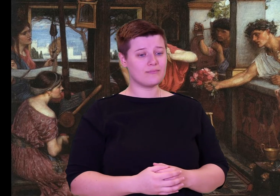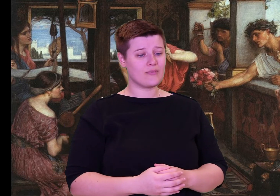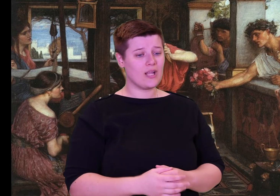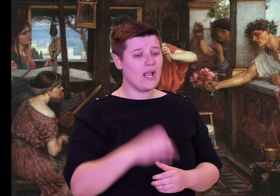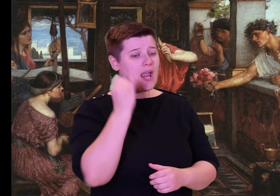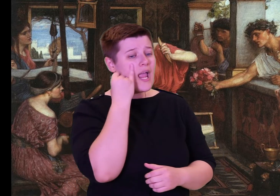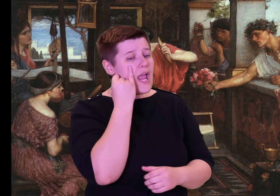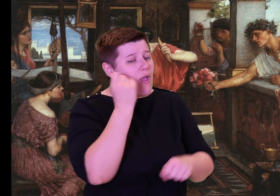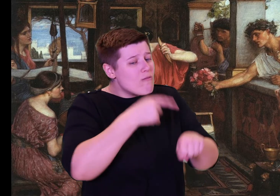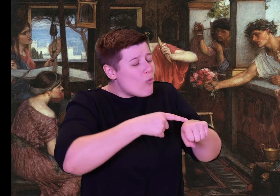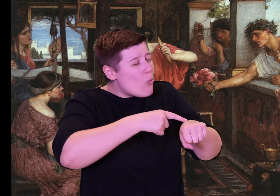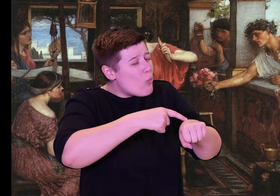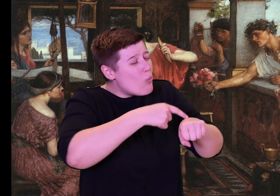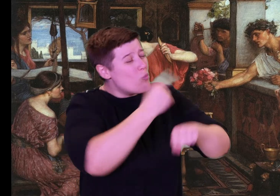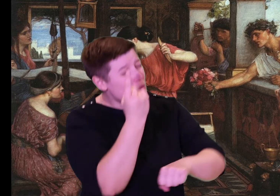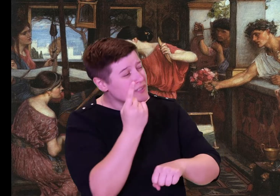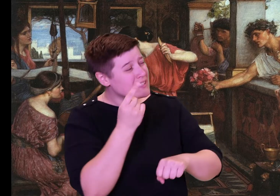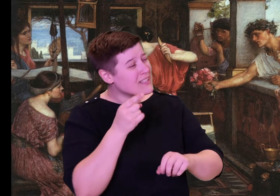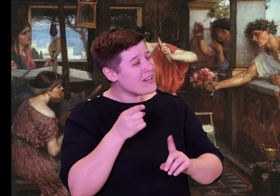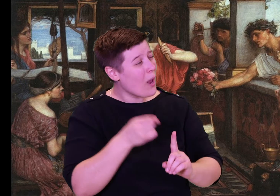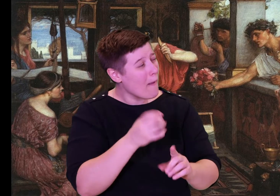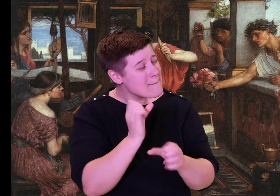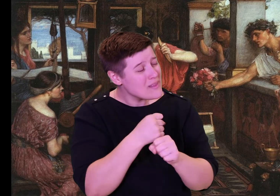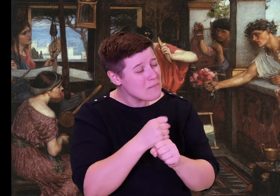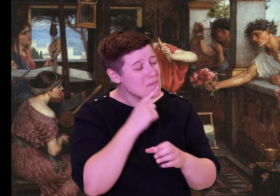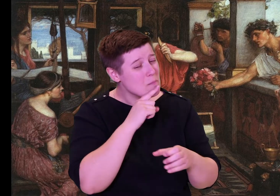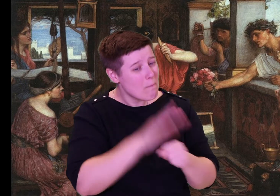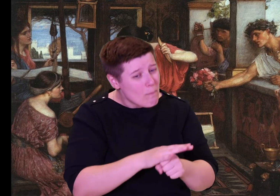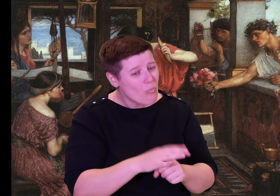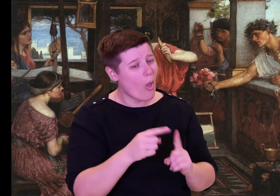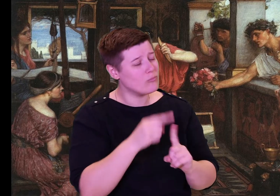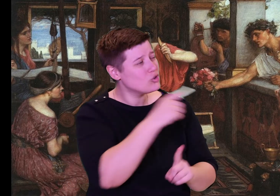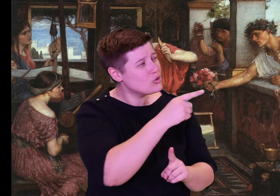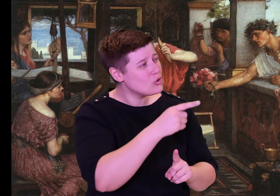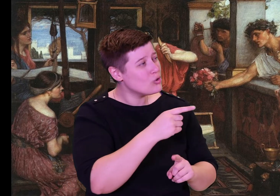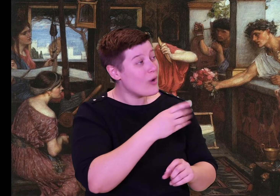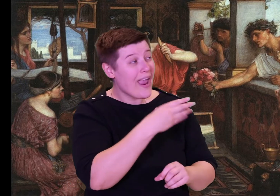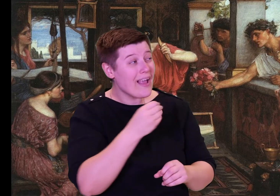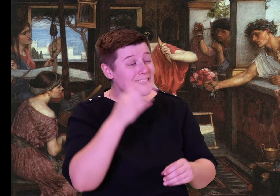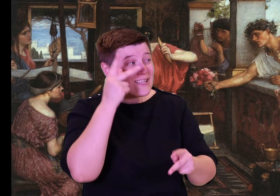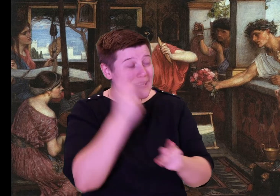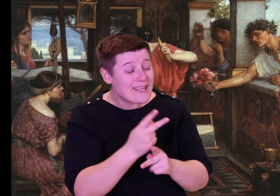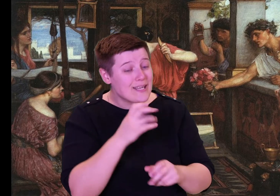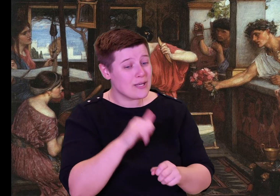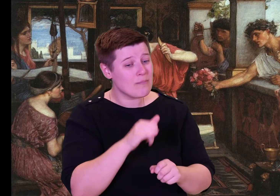"Dear boy, you call to mind how much we suffered, with strong, unyielding hearts,